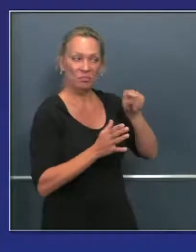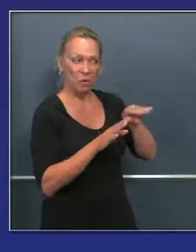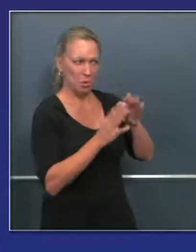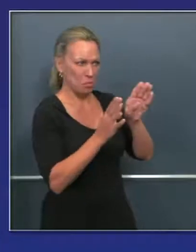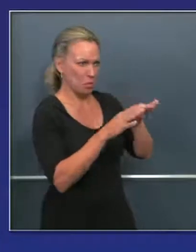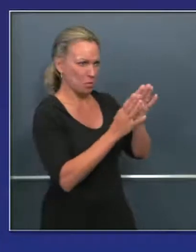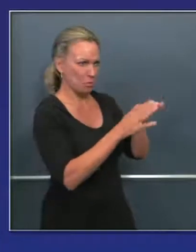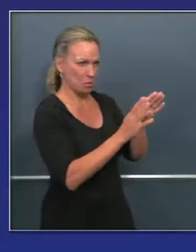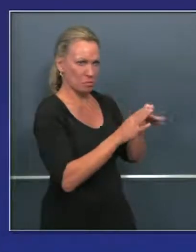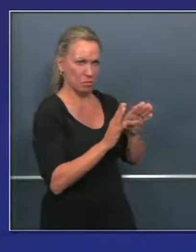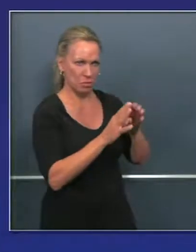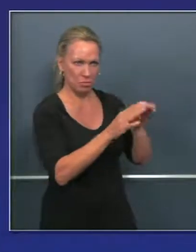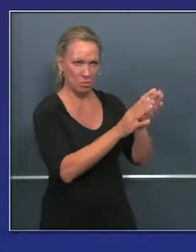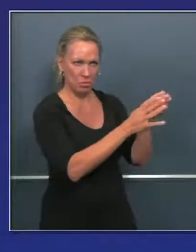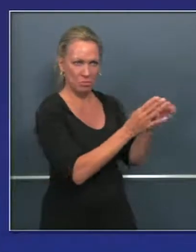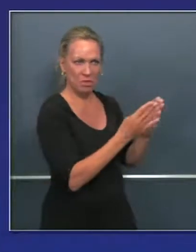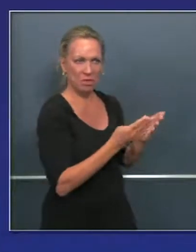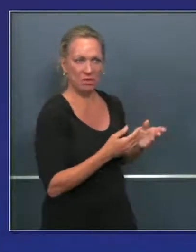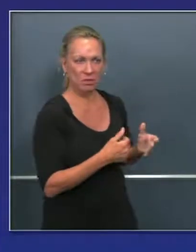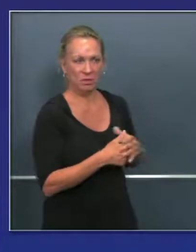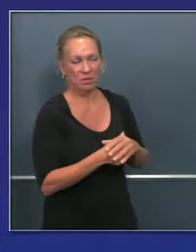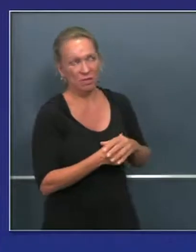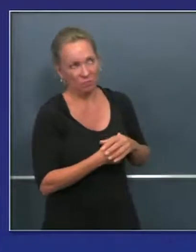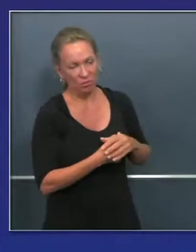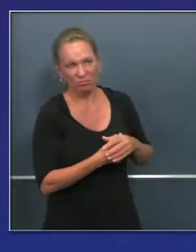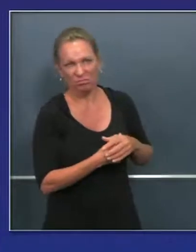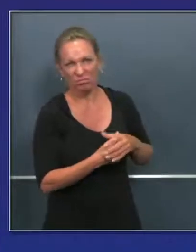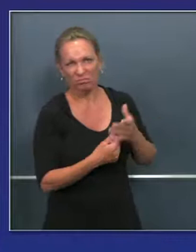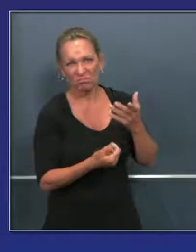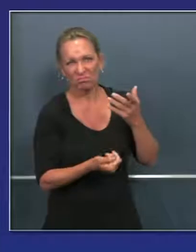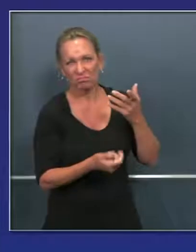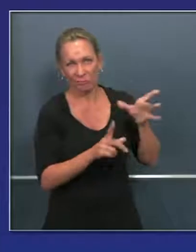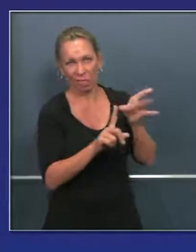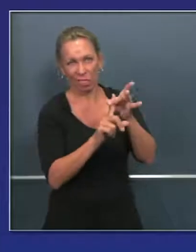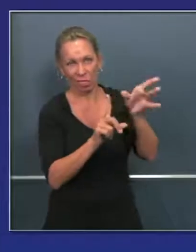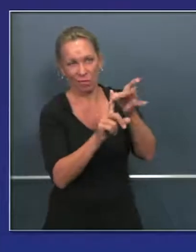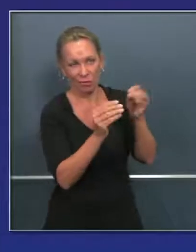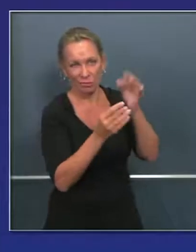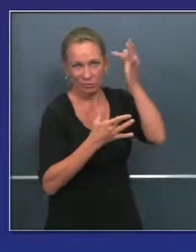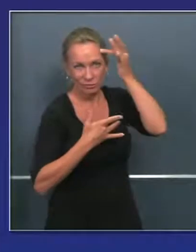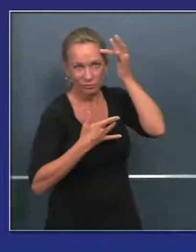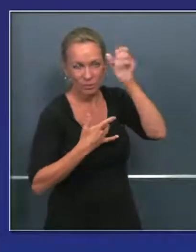the decision to move forward with certain sectors our decision this weekend to look closely at those